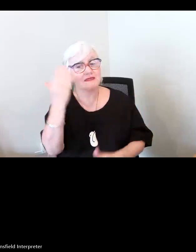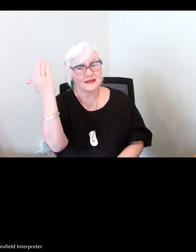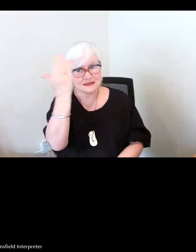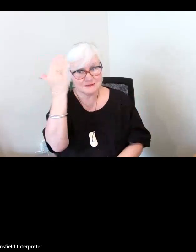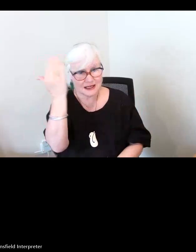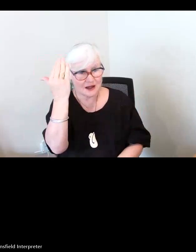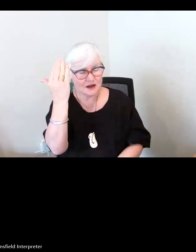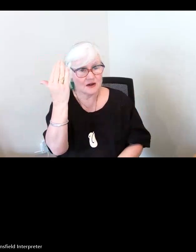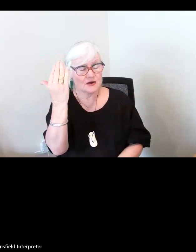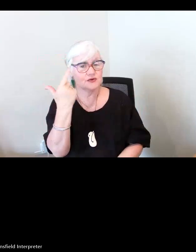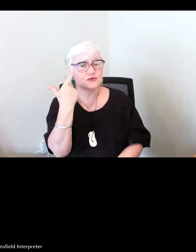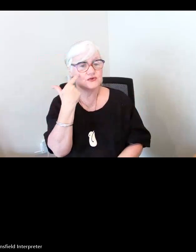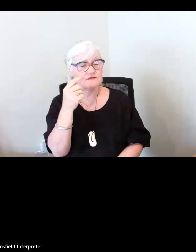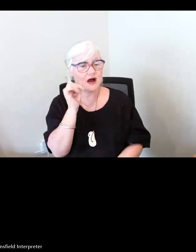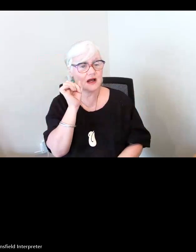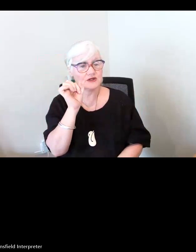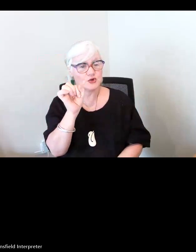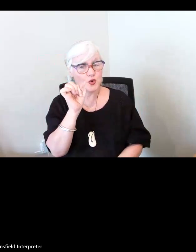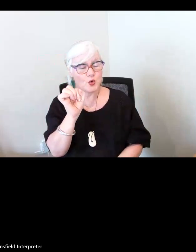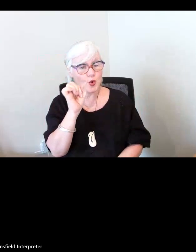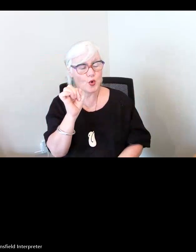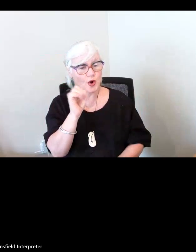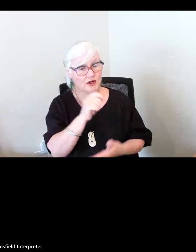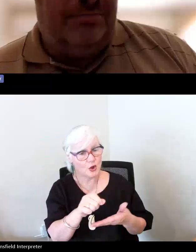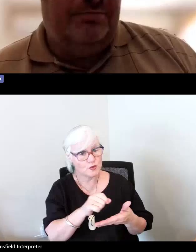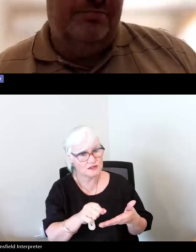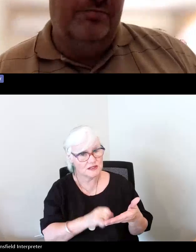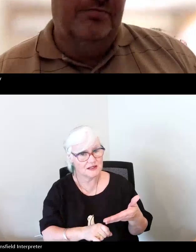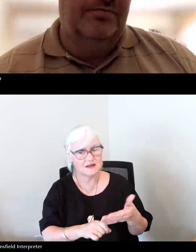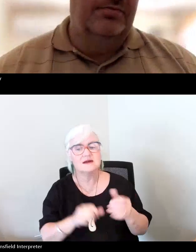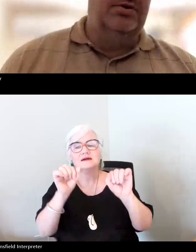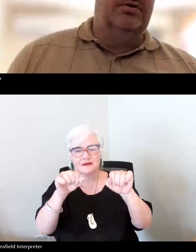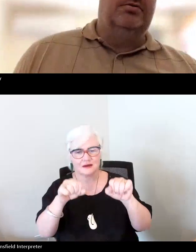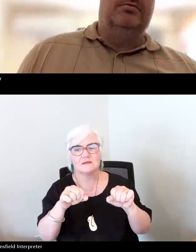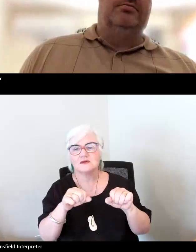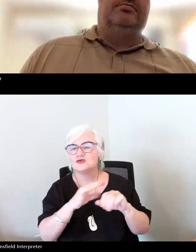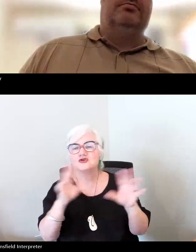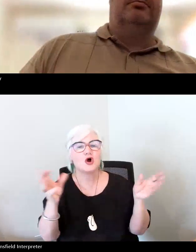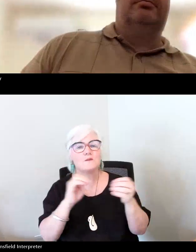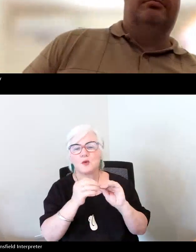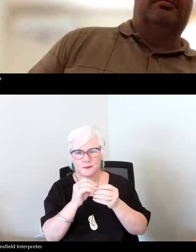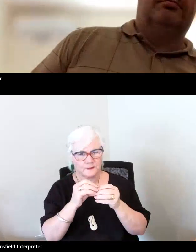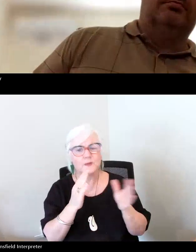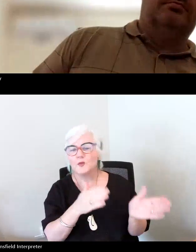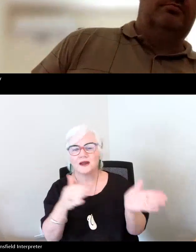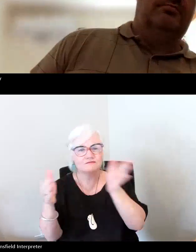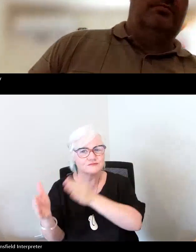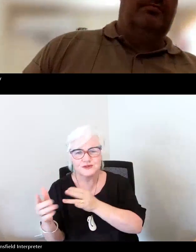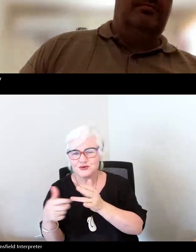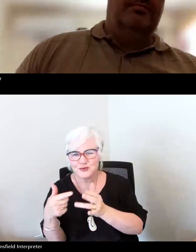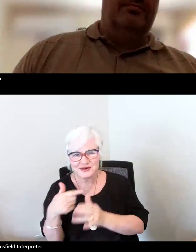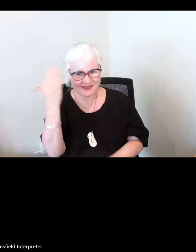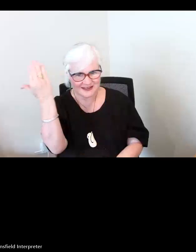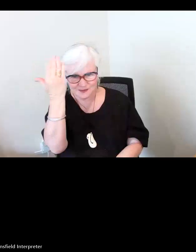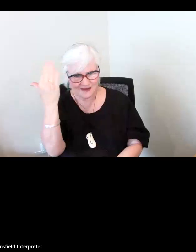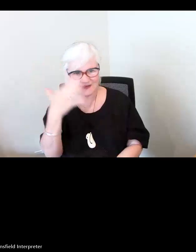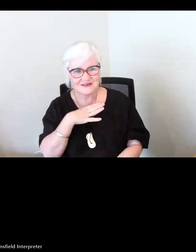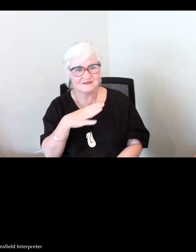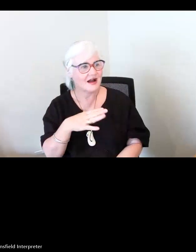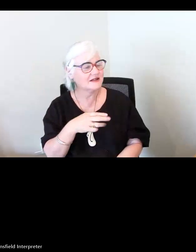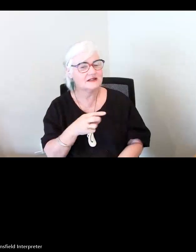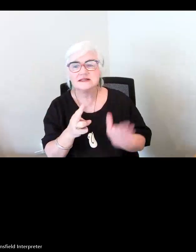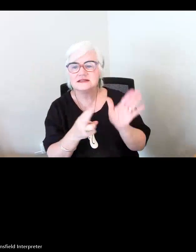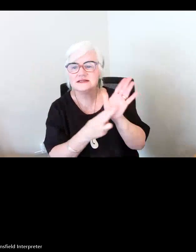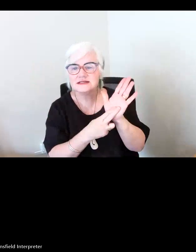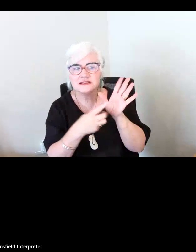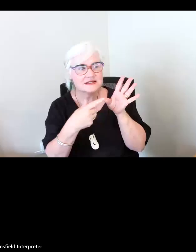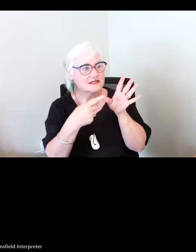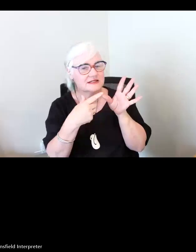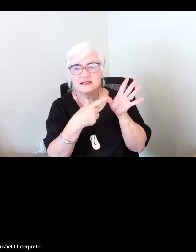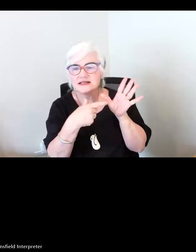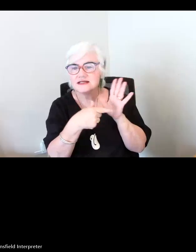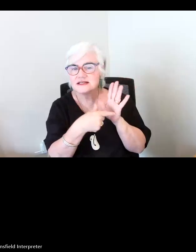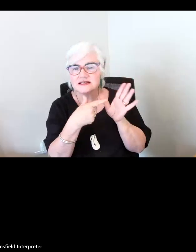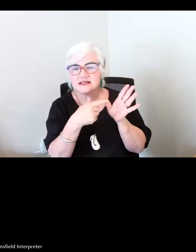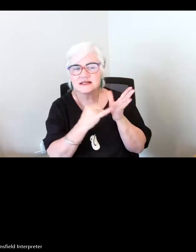find your, um, your notes? That's no problem at all. Natasha, how do you feel about?